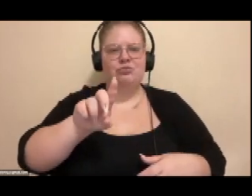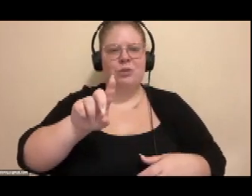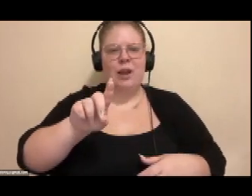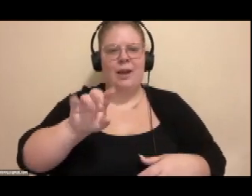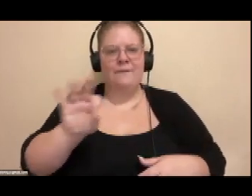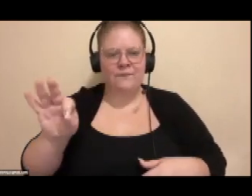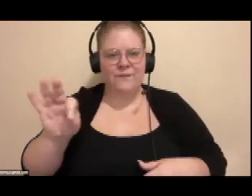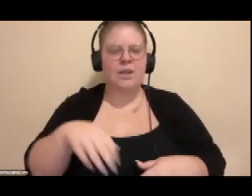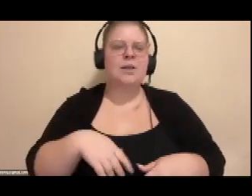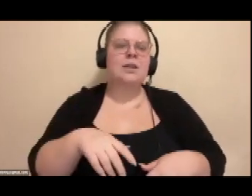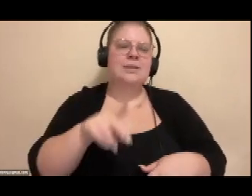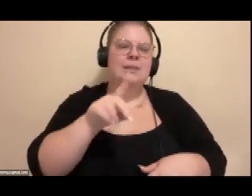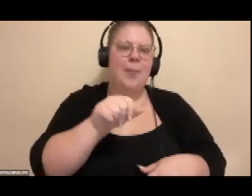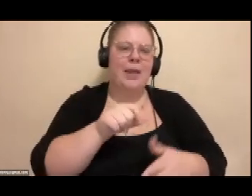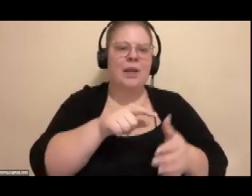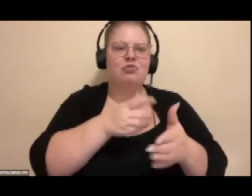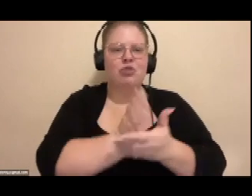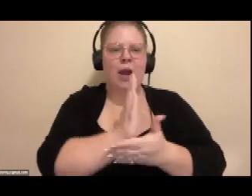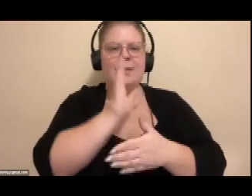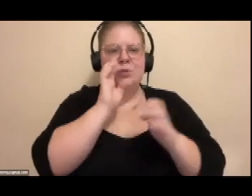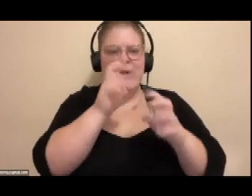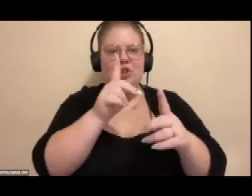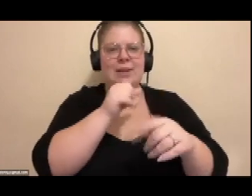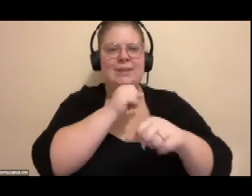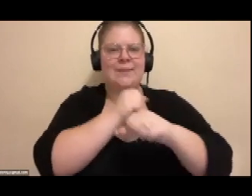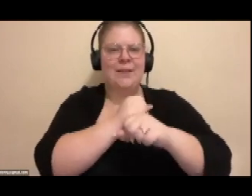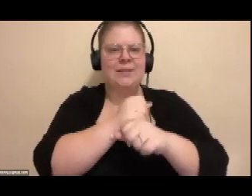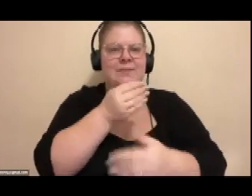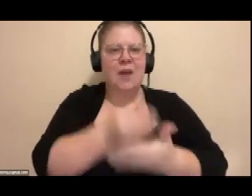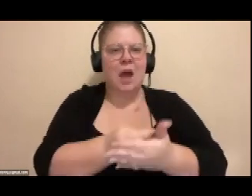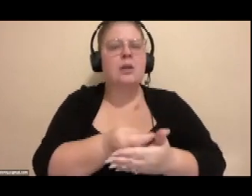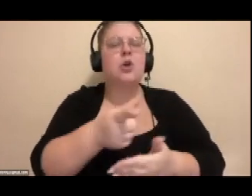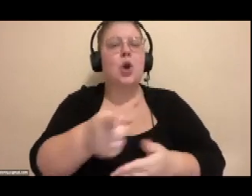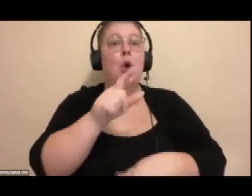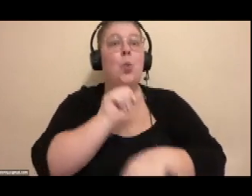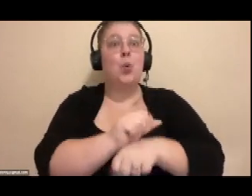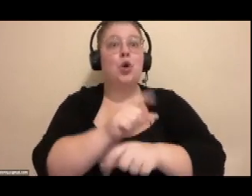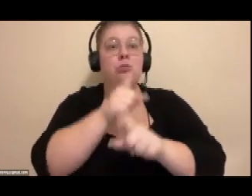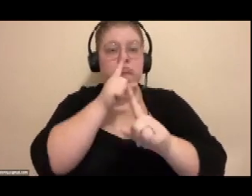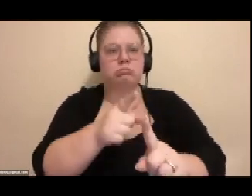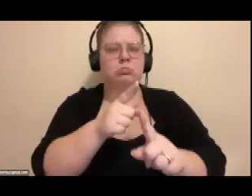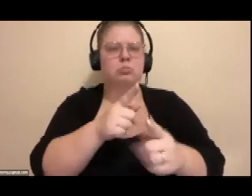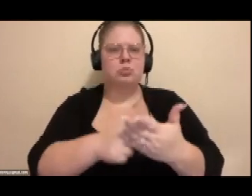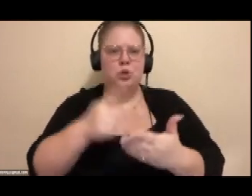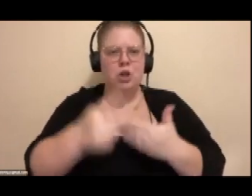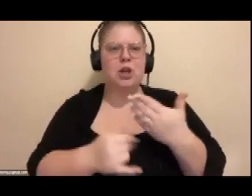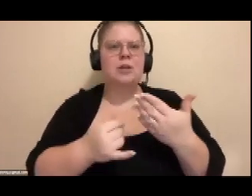Her work includes projects to increase accessibility and disability awareness